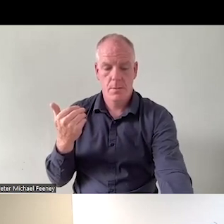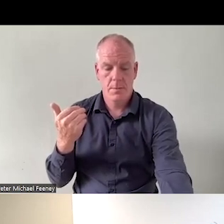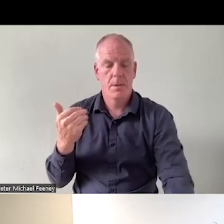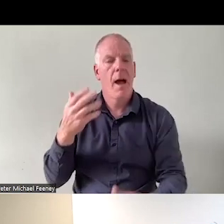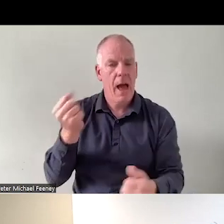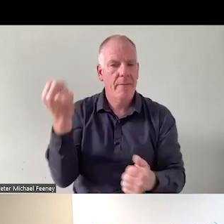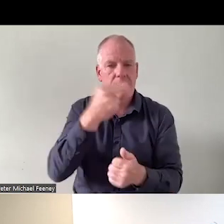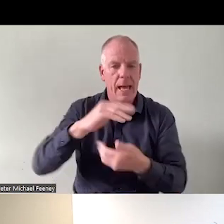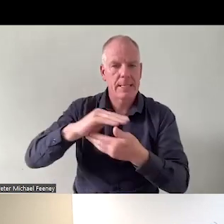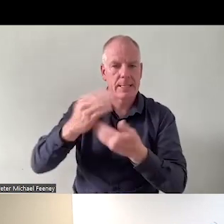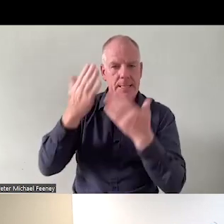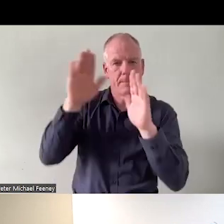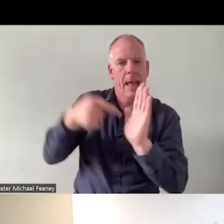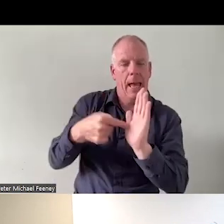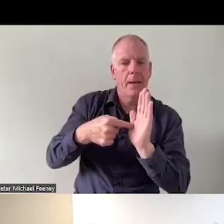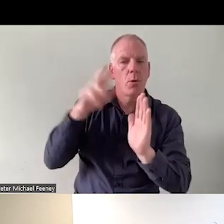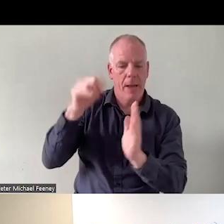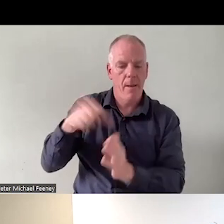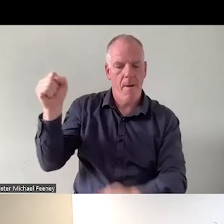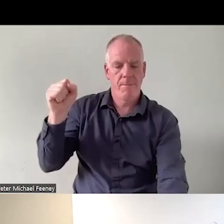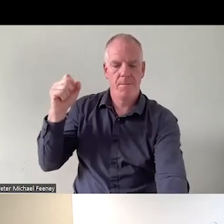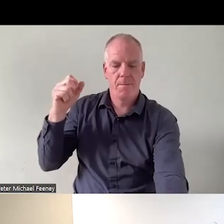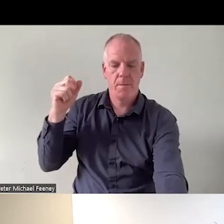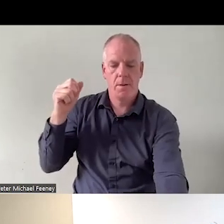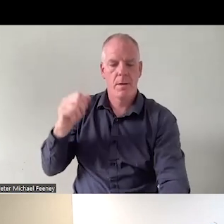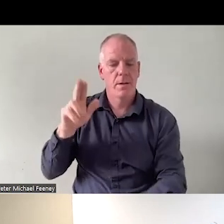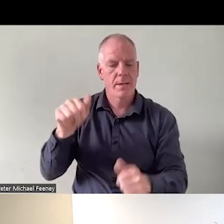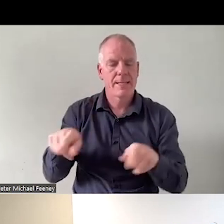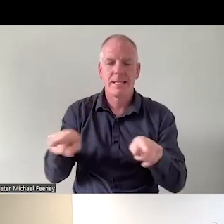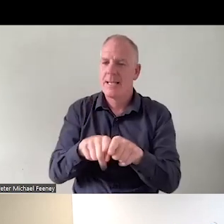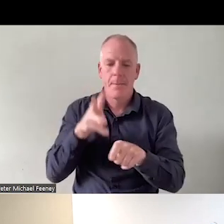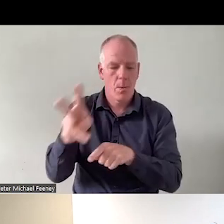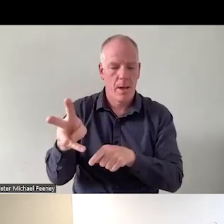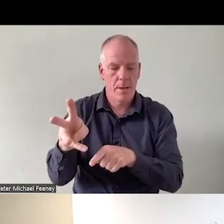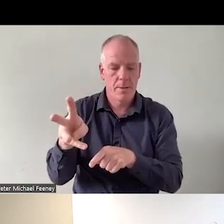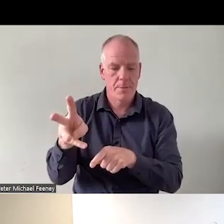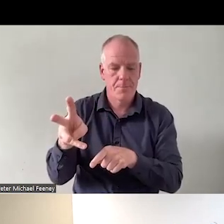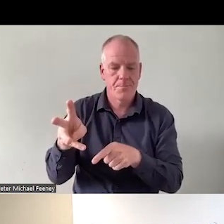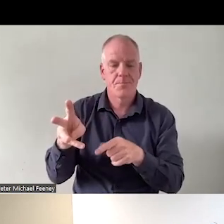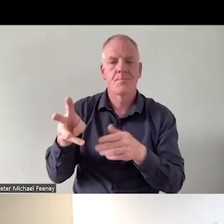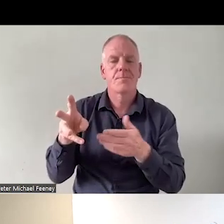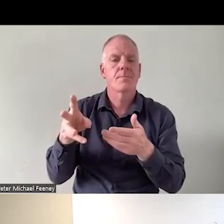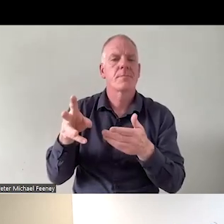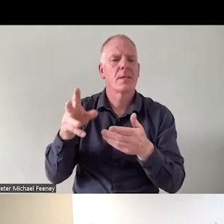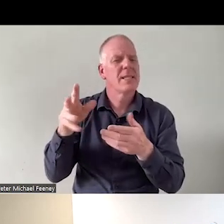So, then it would work in the same way as the tour guide style system, very basic.